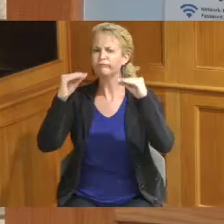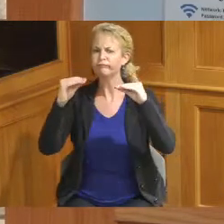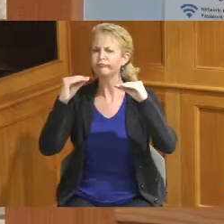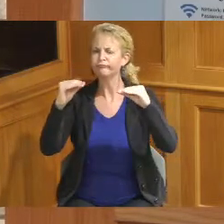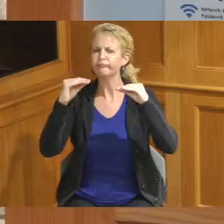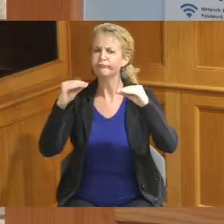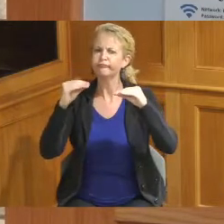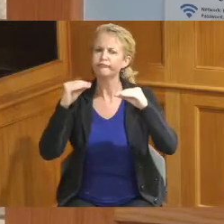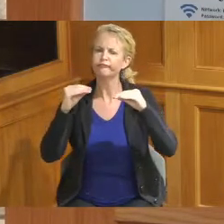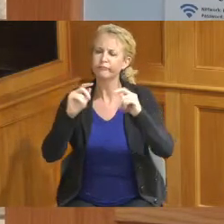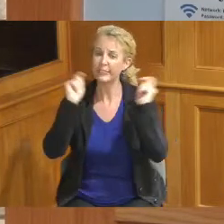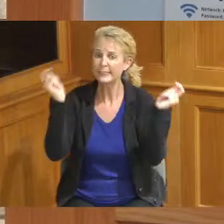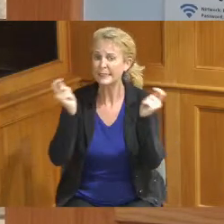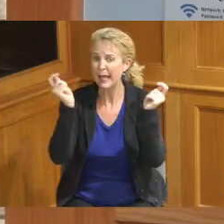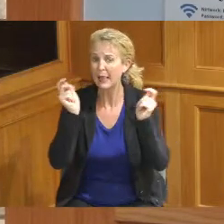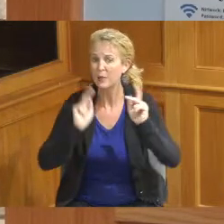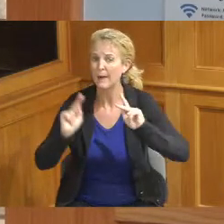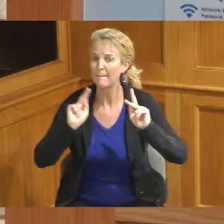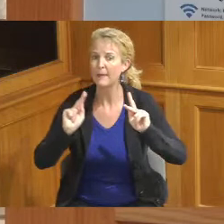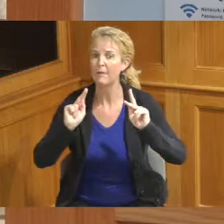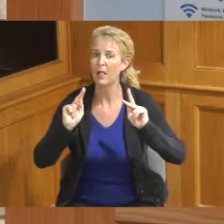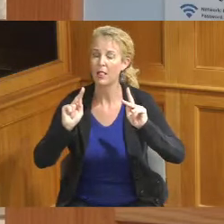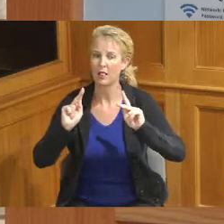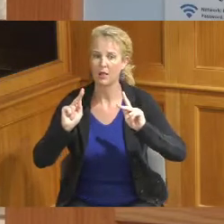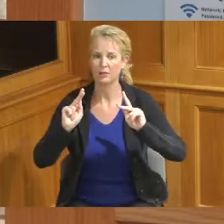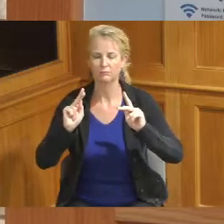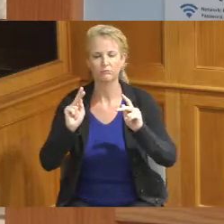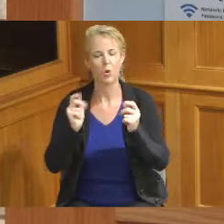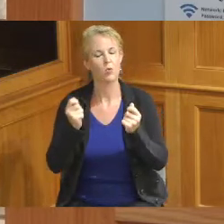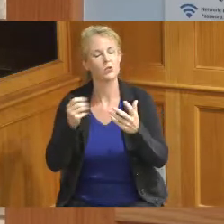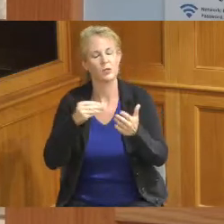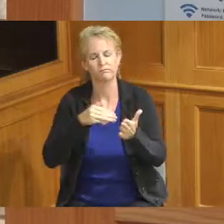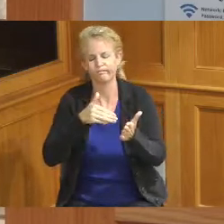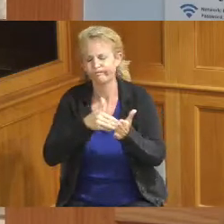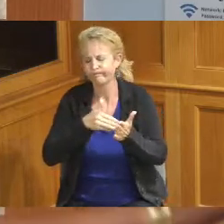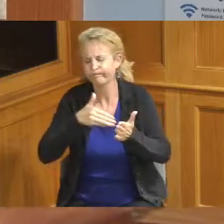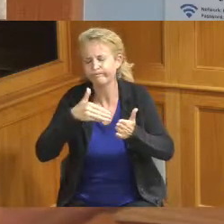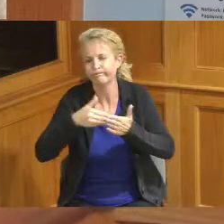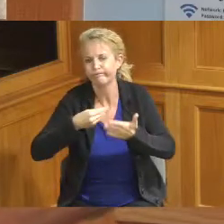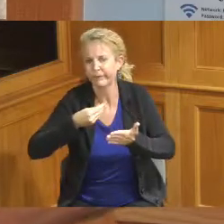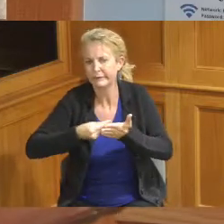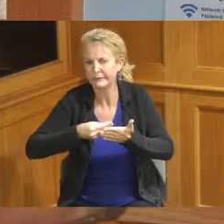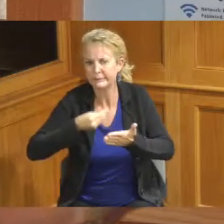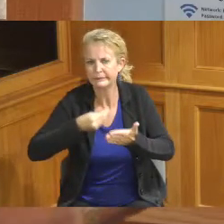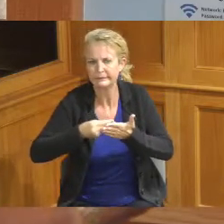back that would bring in millions of dollars because they doing out there on the North side